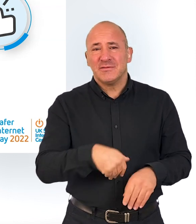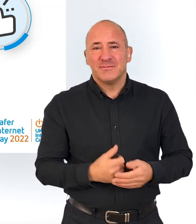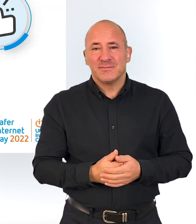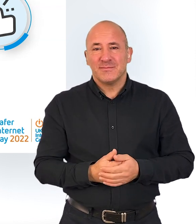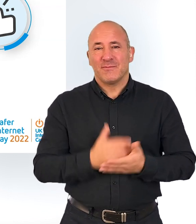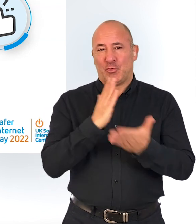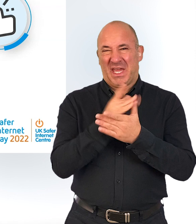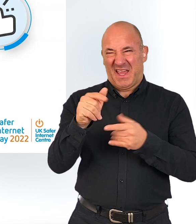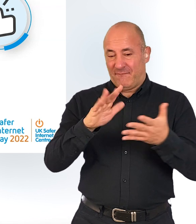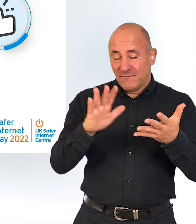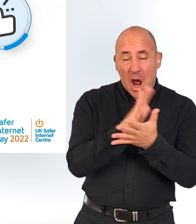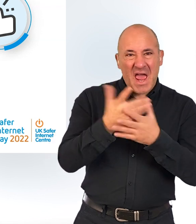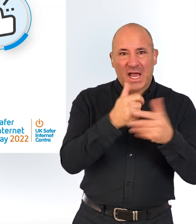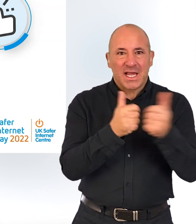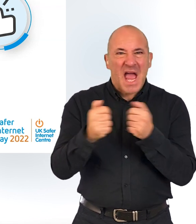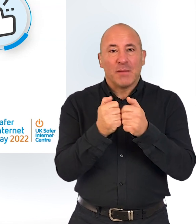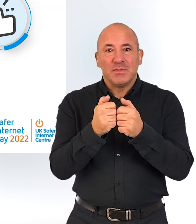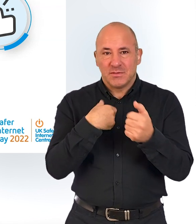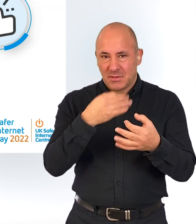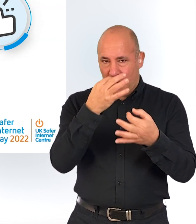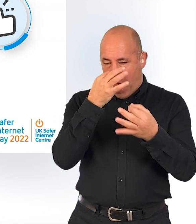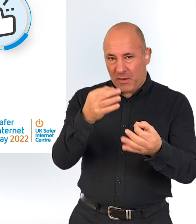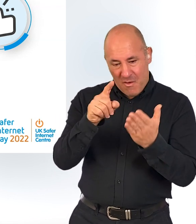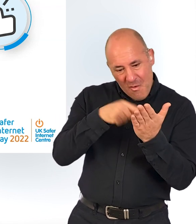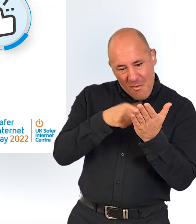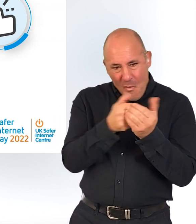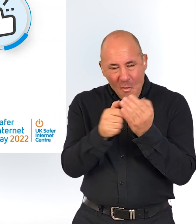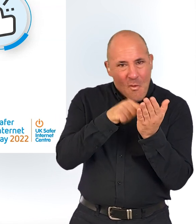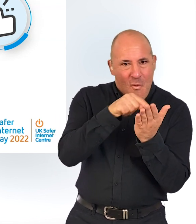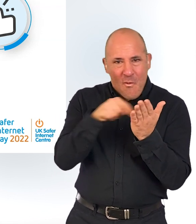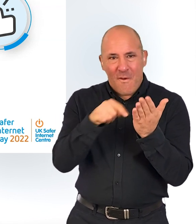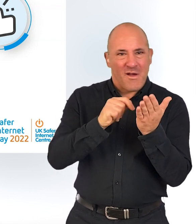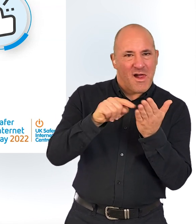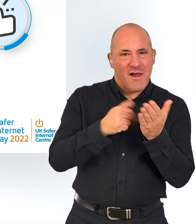It is the ‘fun and games’ element that often makes us pick up and use our devices,